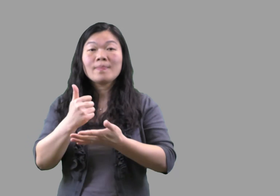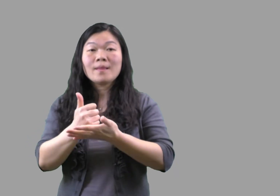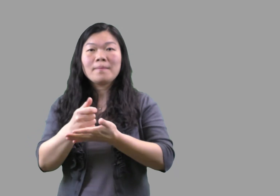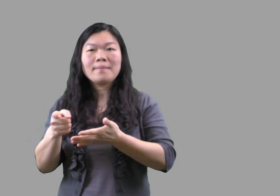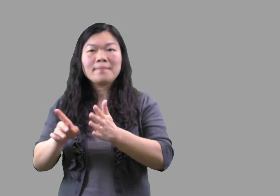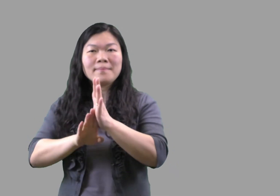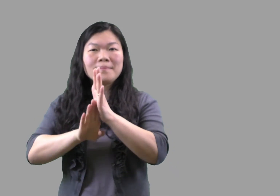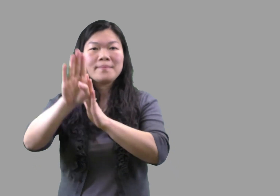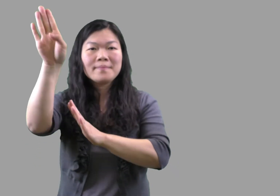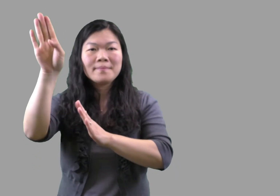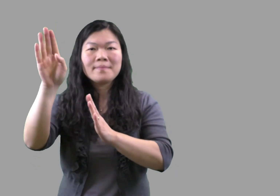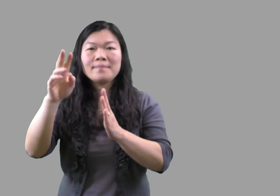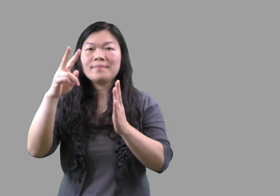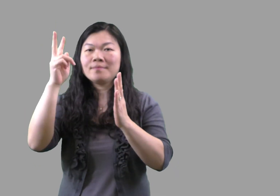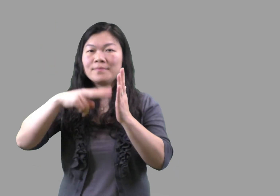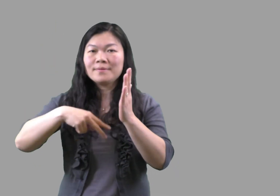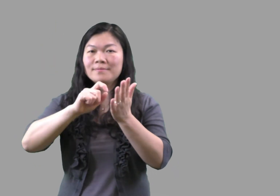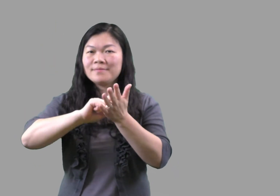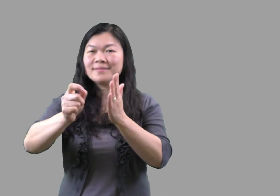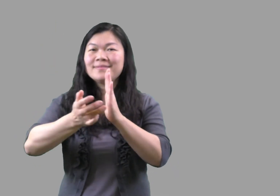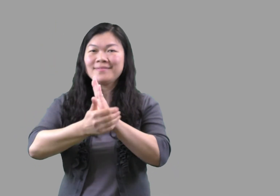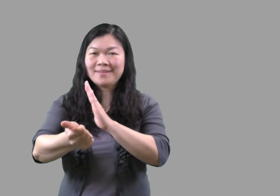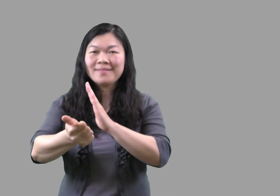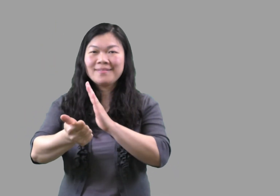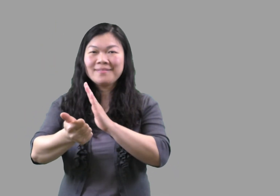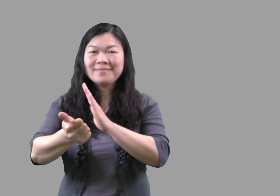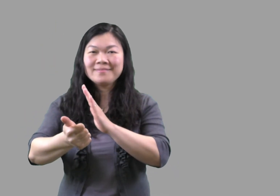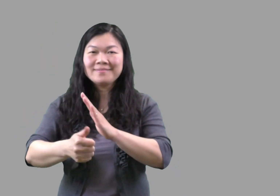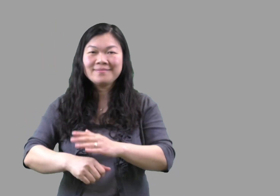This will help them develop their reading and writing skills.